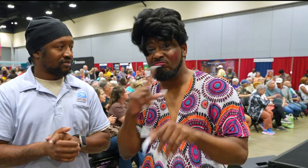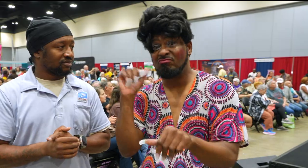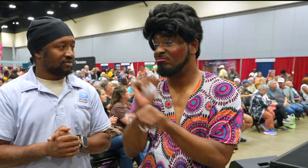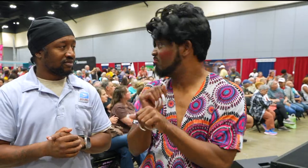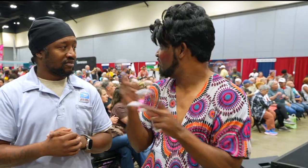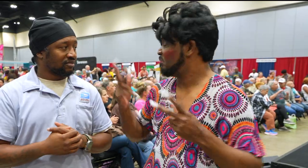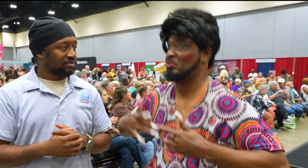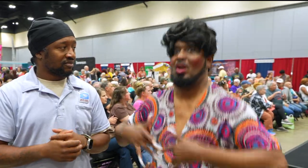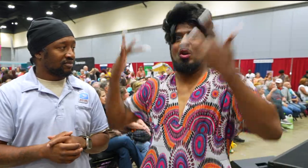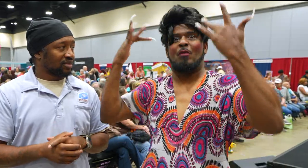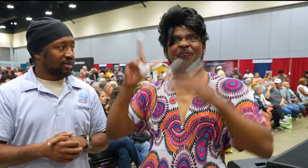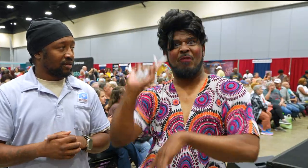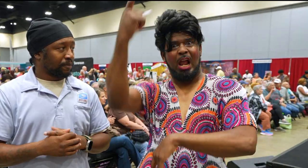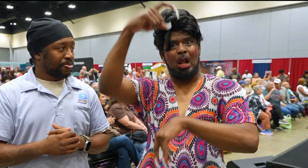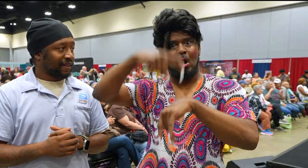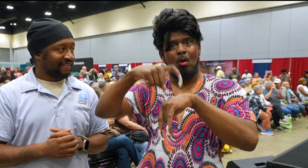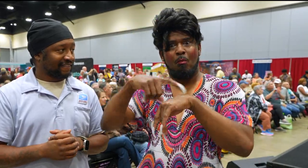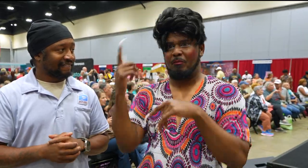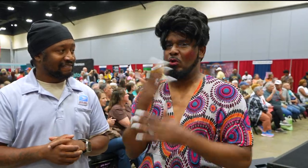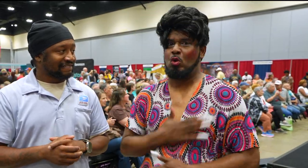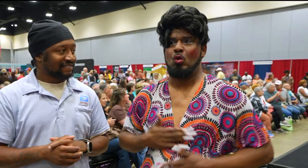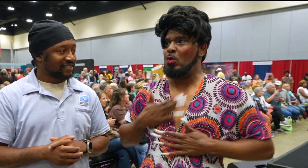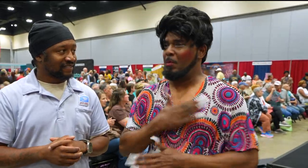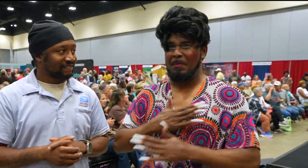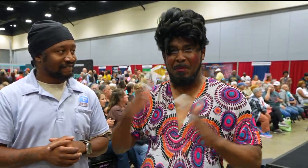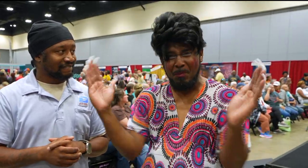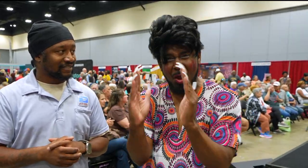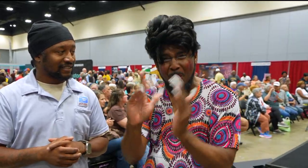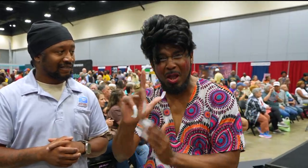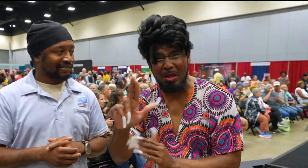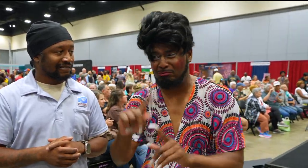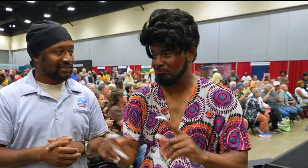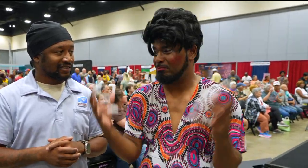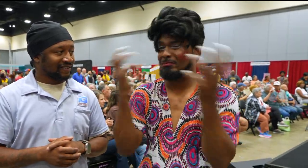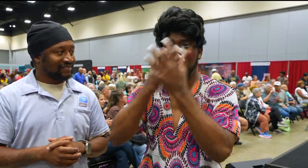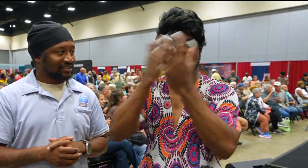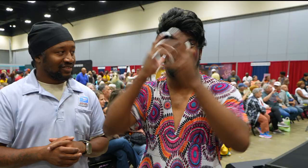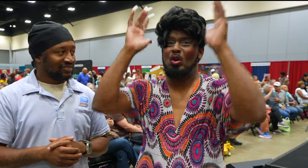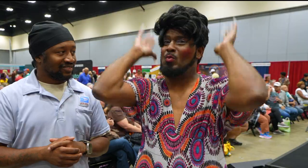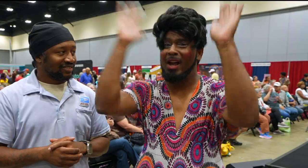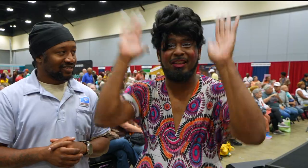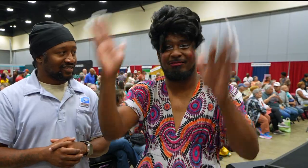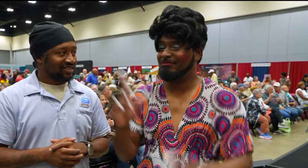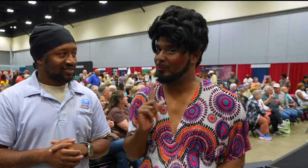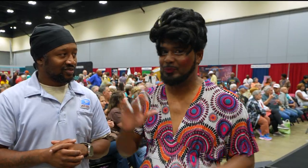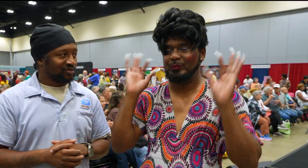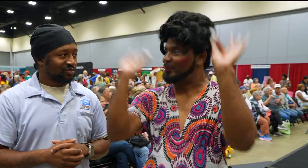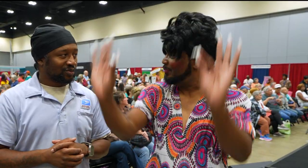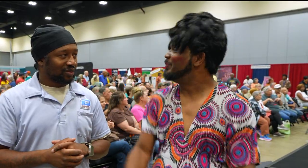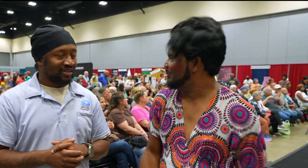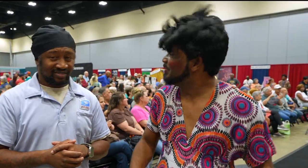and it's amazing to see how excited everyone is to be here. Even though Little Rock is a small city, we’ve had a fantastic turnout. It’s great!